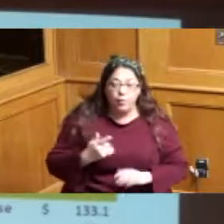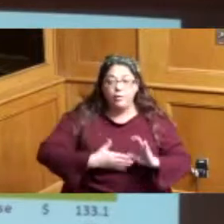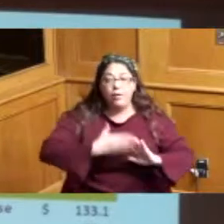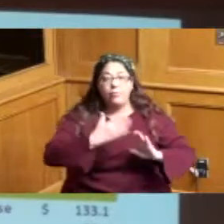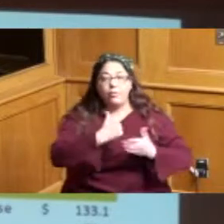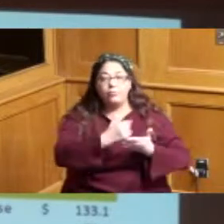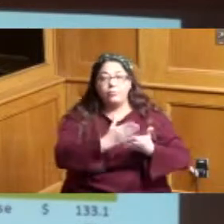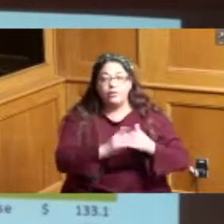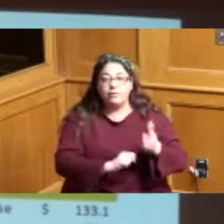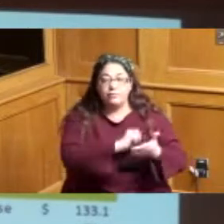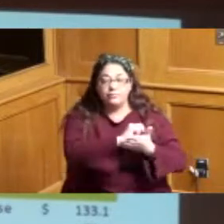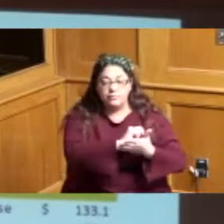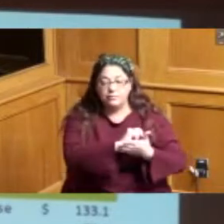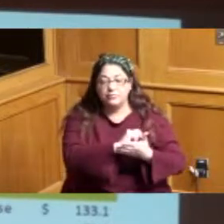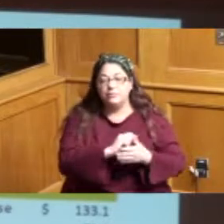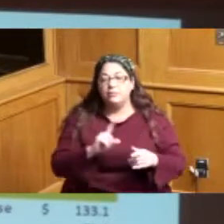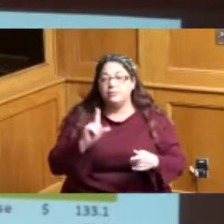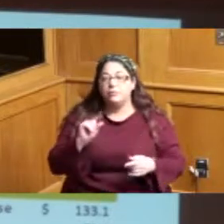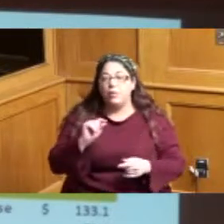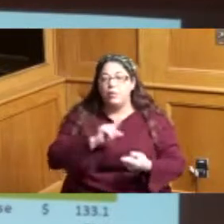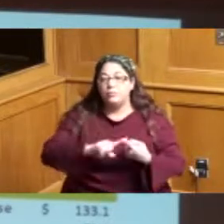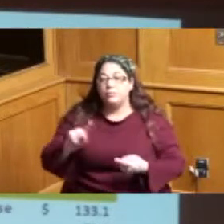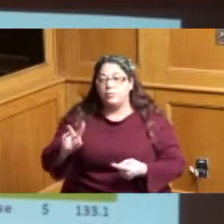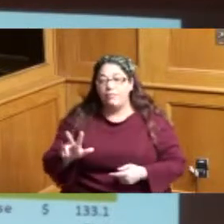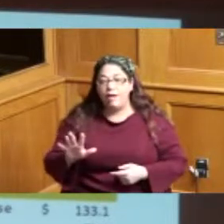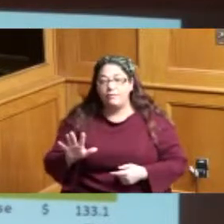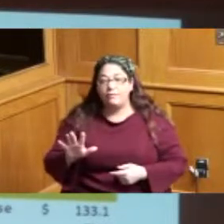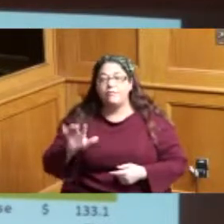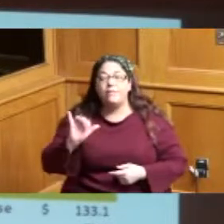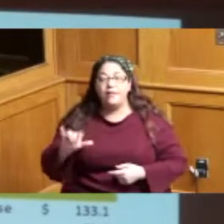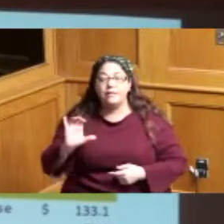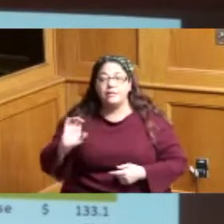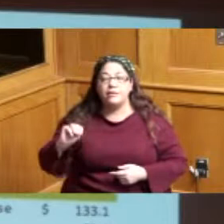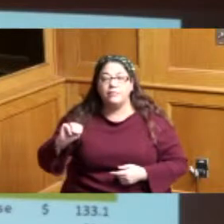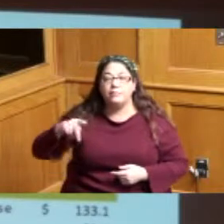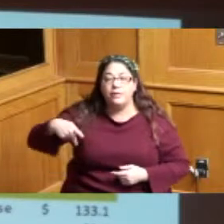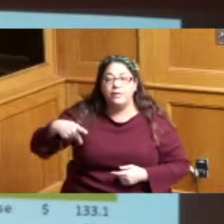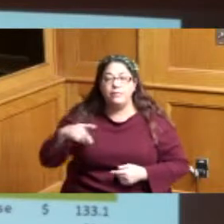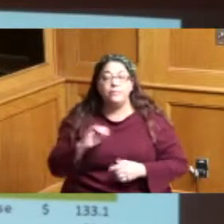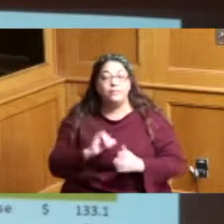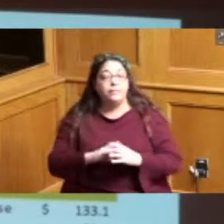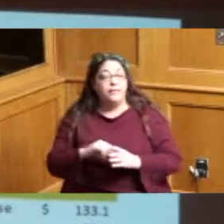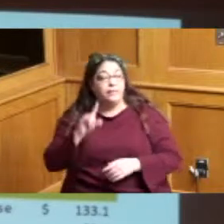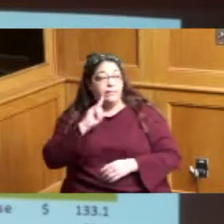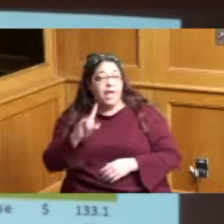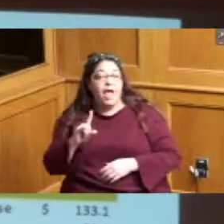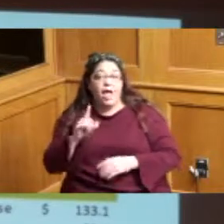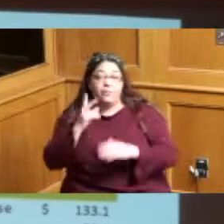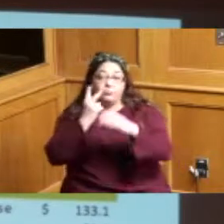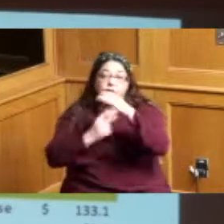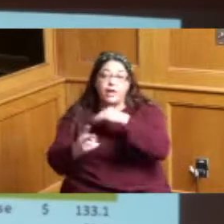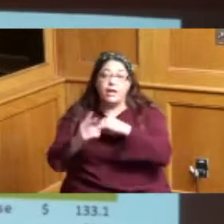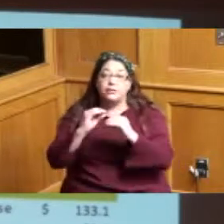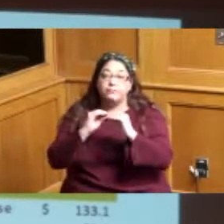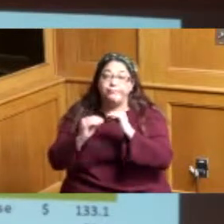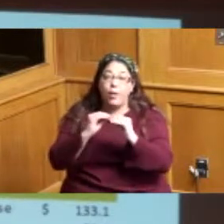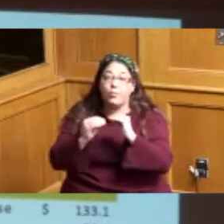and the 21 to 25 CIP so that provided us with the projected operation and maintenance expenses